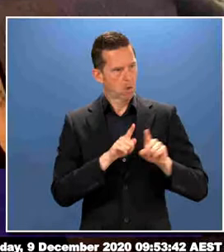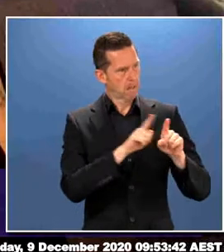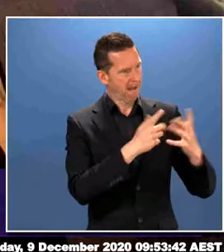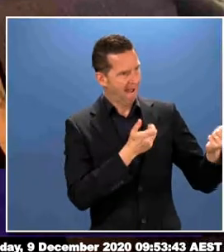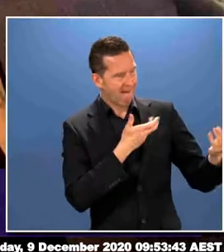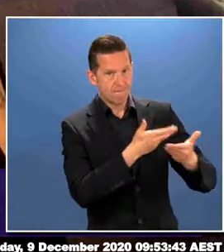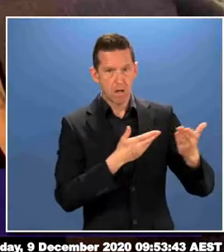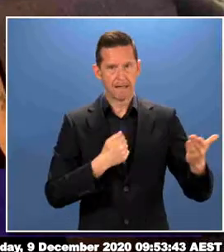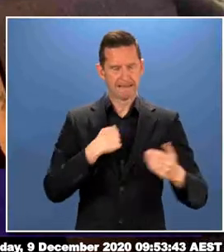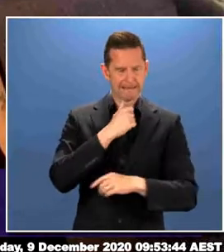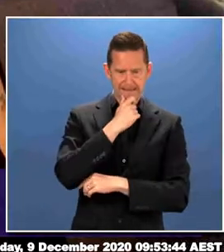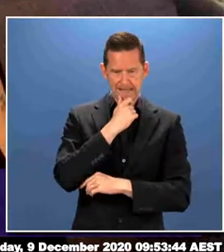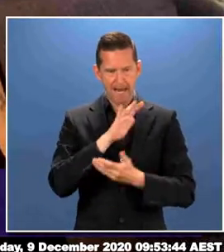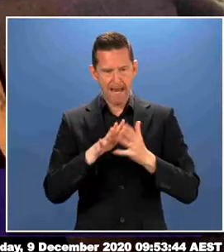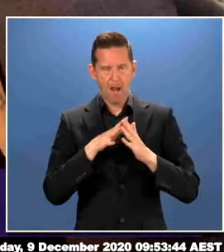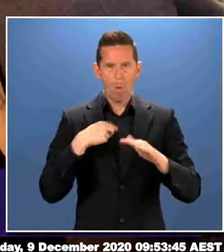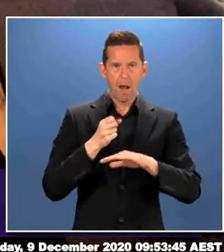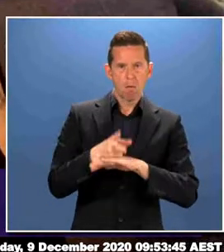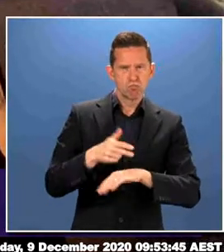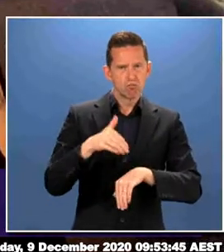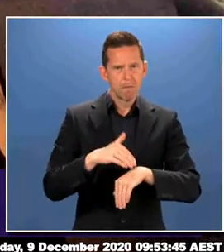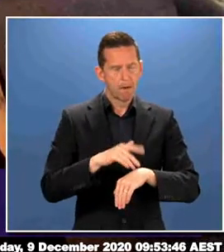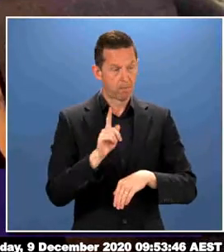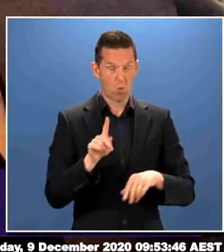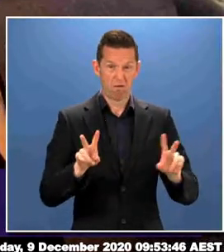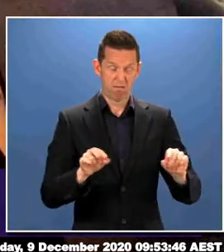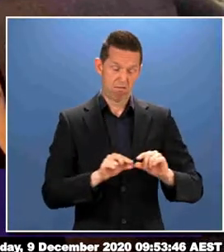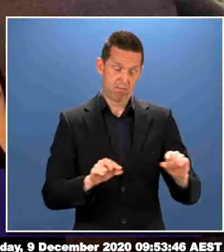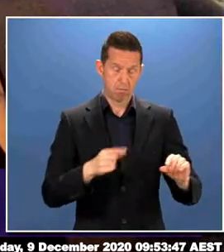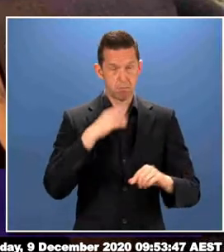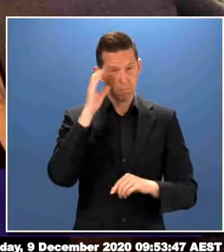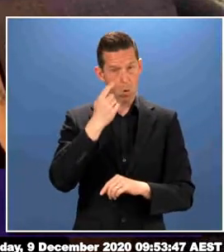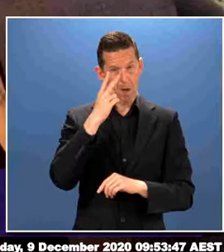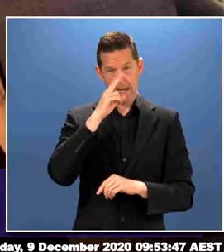able to overcome it. I do remember one young person who attended the Summit spoke about ---